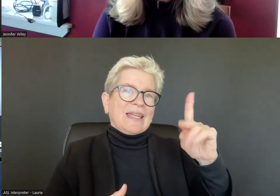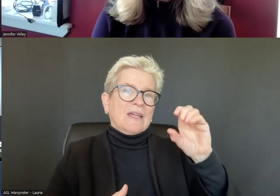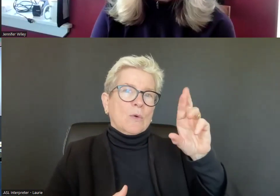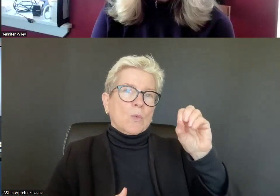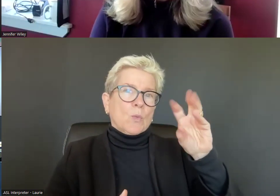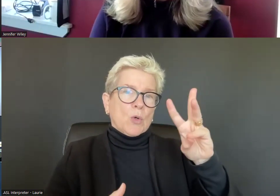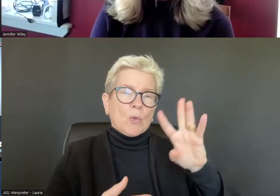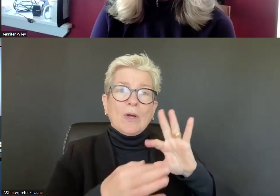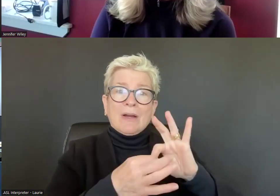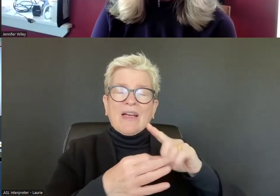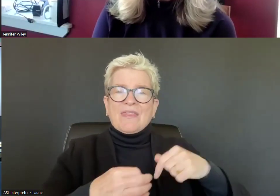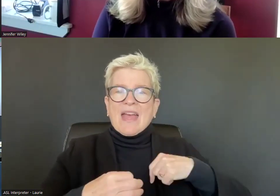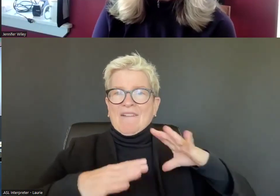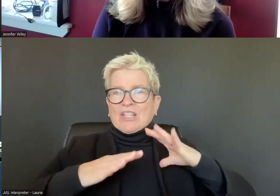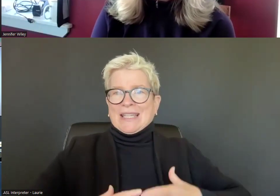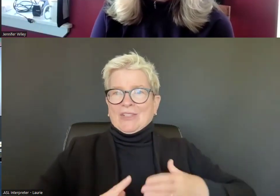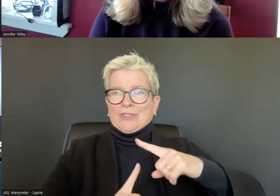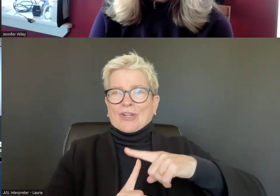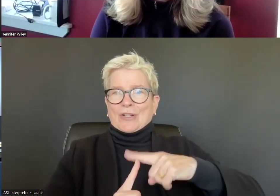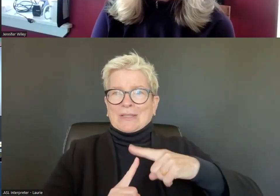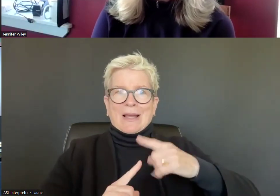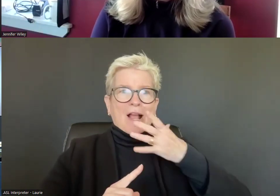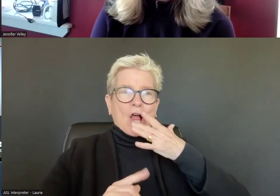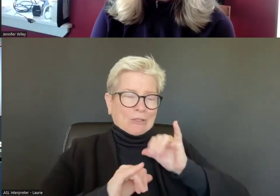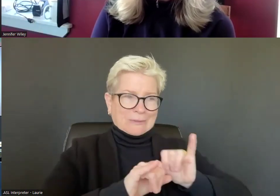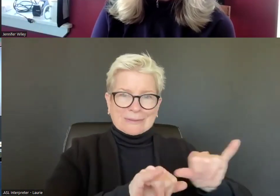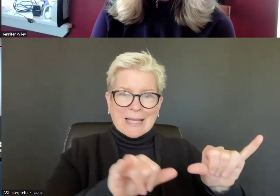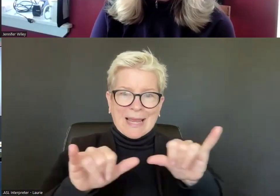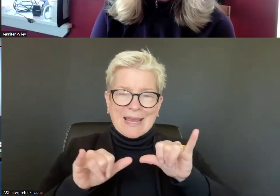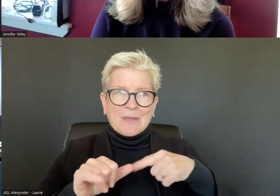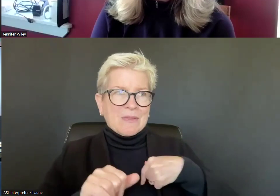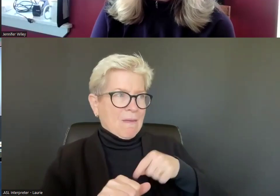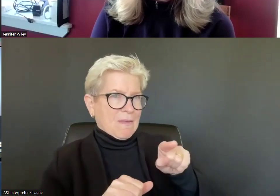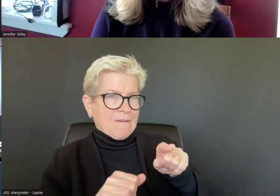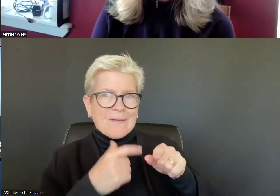older students if they have questions and they're a safe person to talk to. Those are mornings,